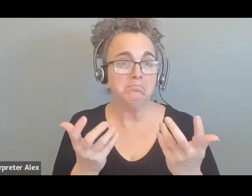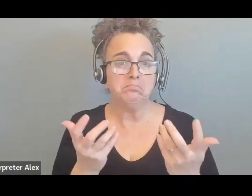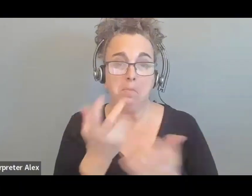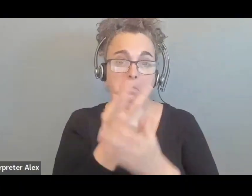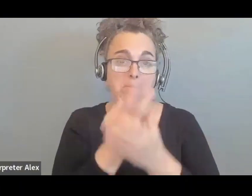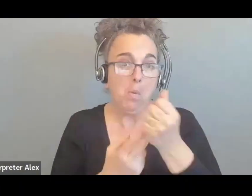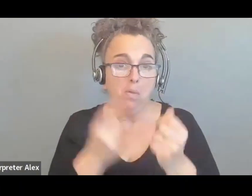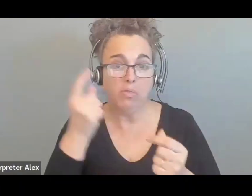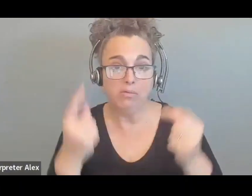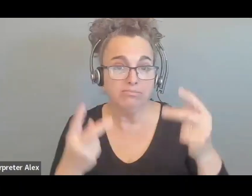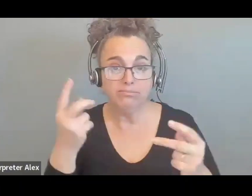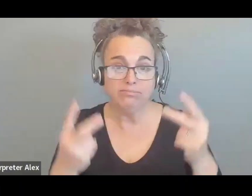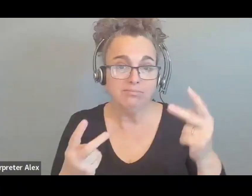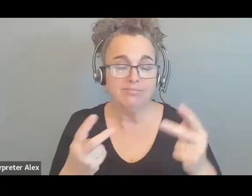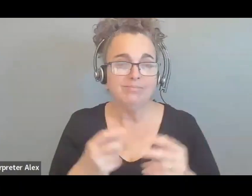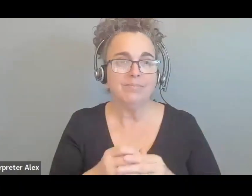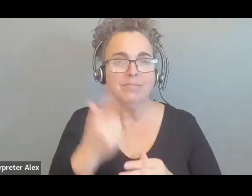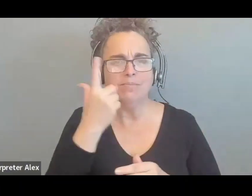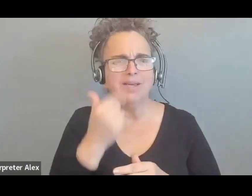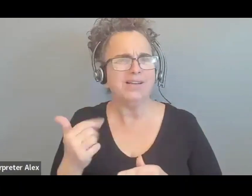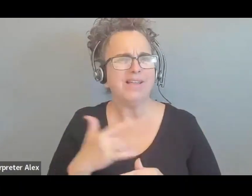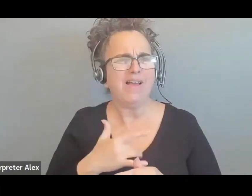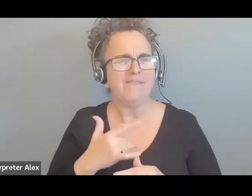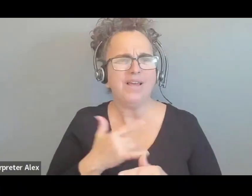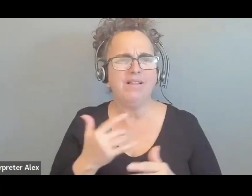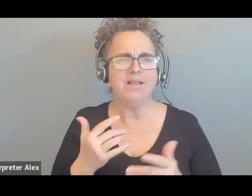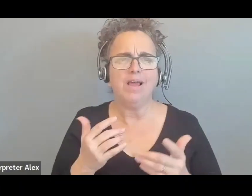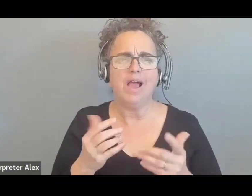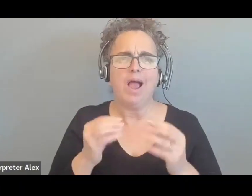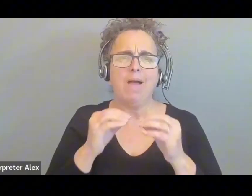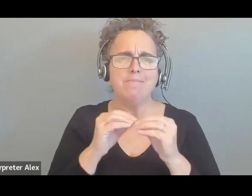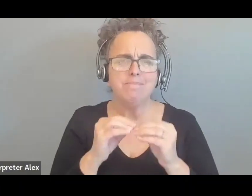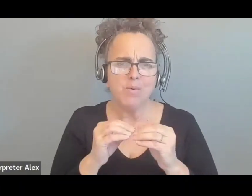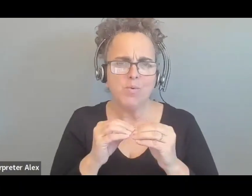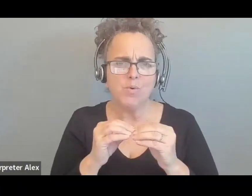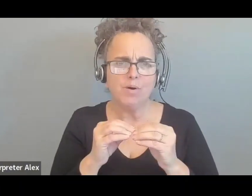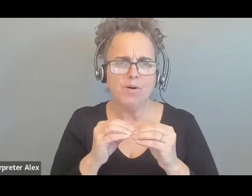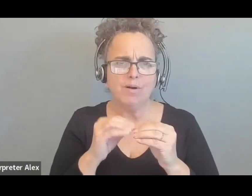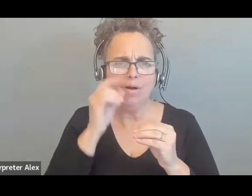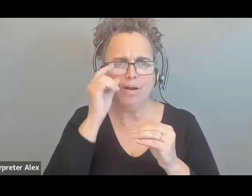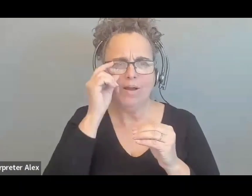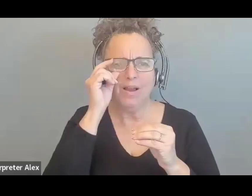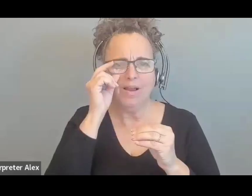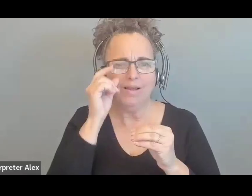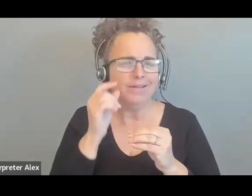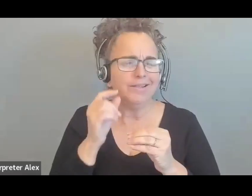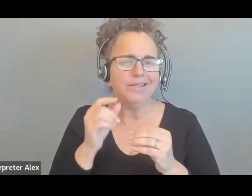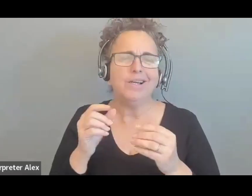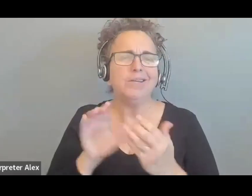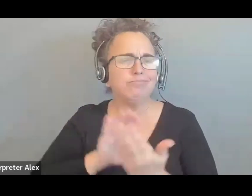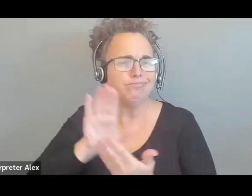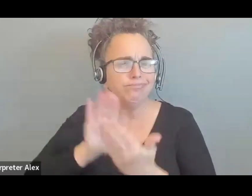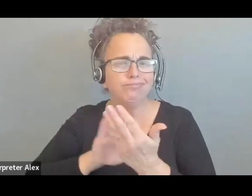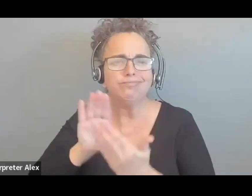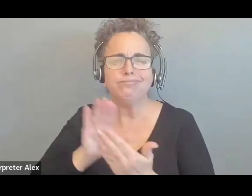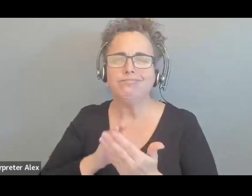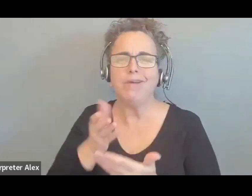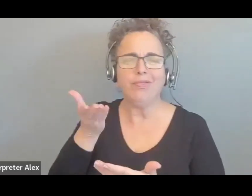I know that I get more dragged when I'm with people in and around the water cooler at the office